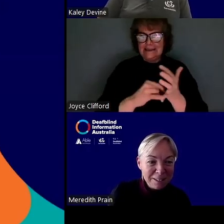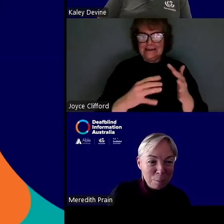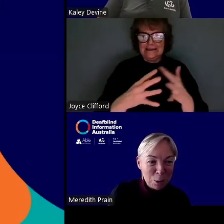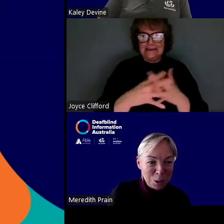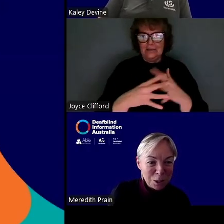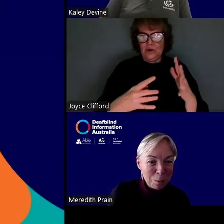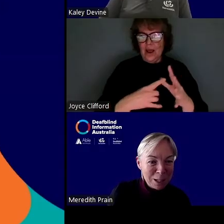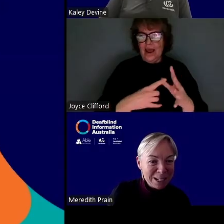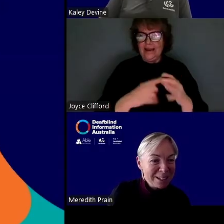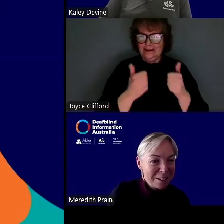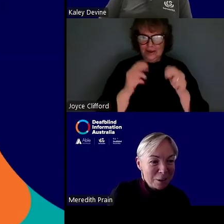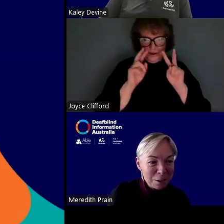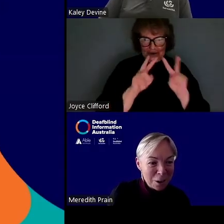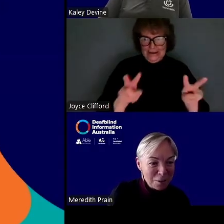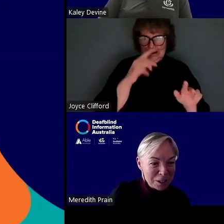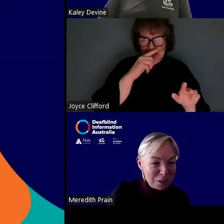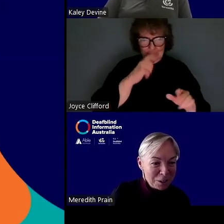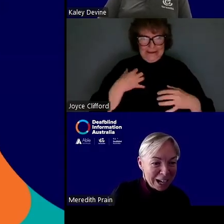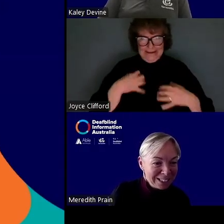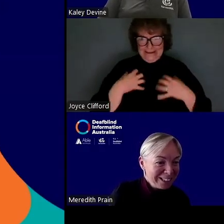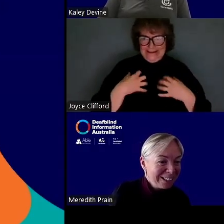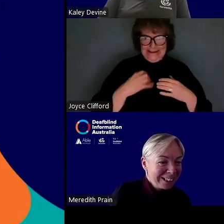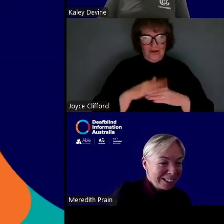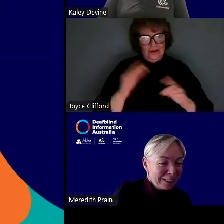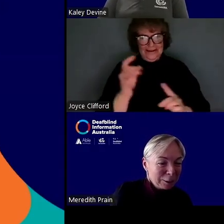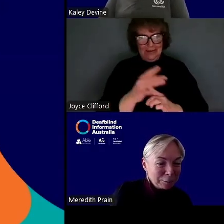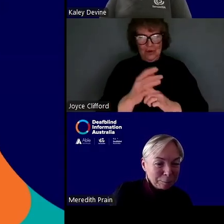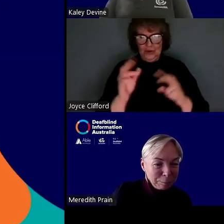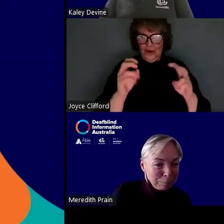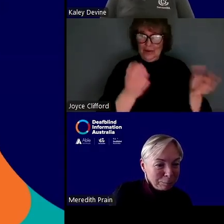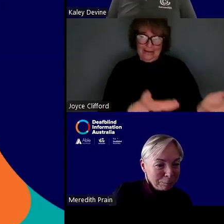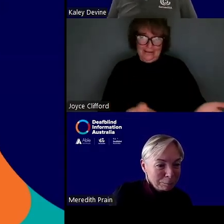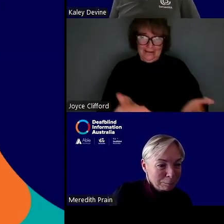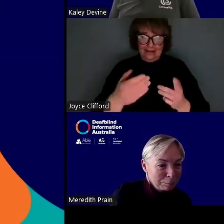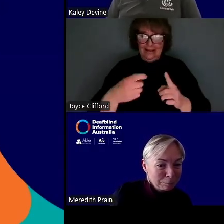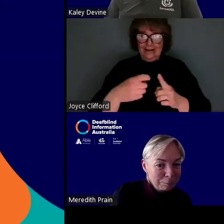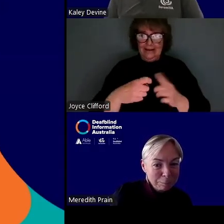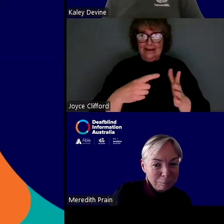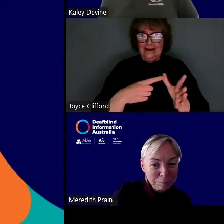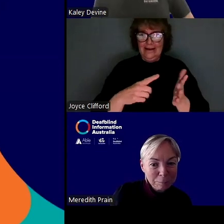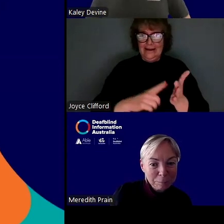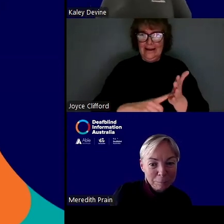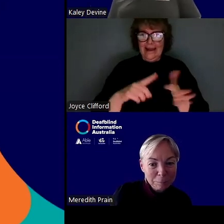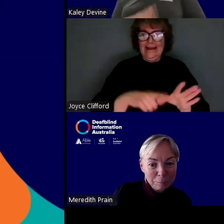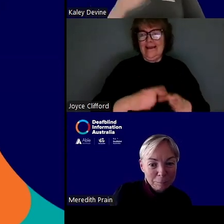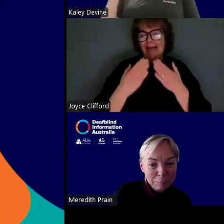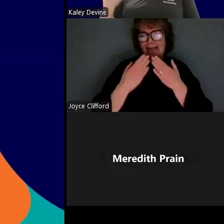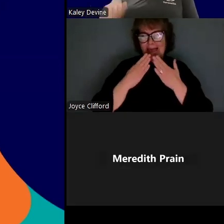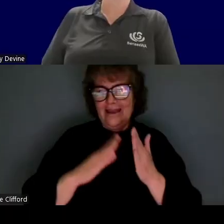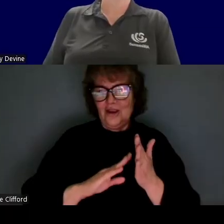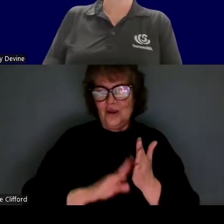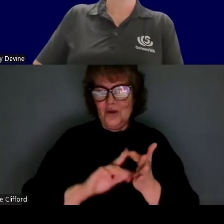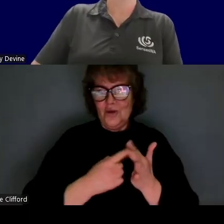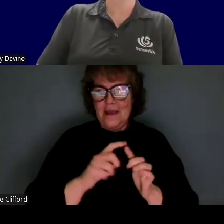this important topic, so over to you, Kaley. KALEY: Thank you, Meredith. Hi everybody. My